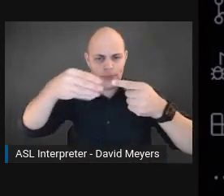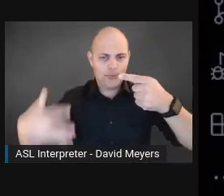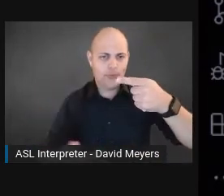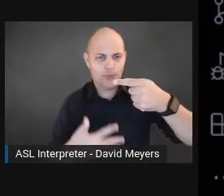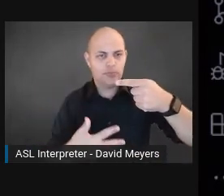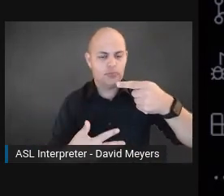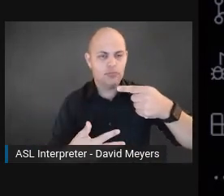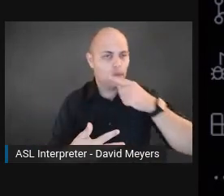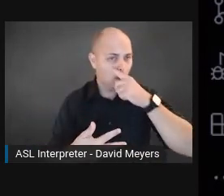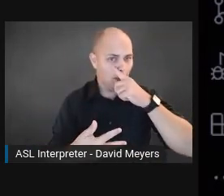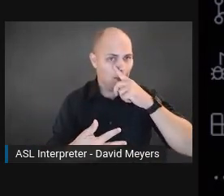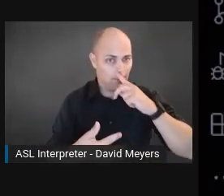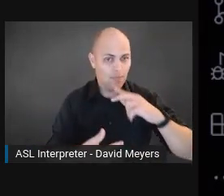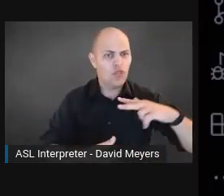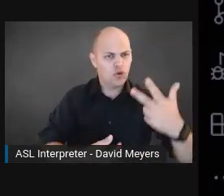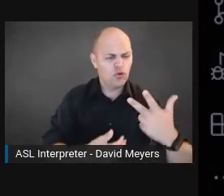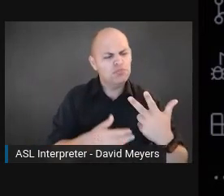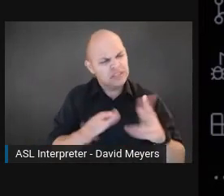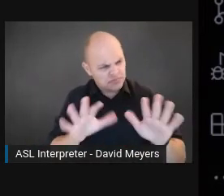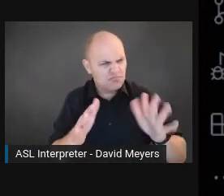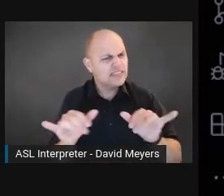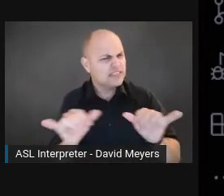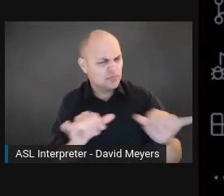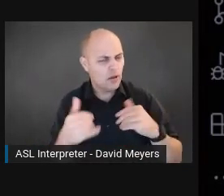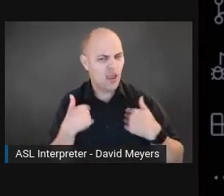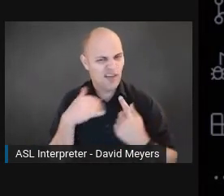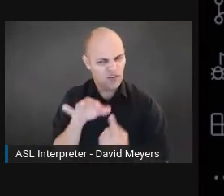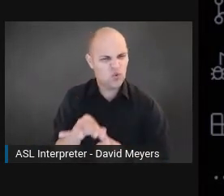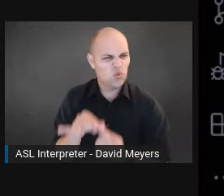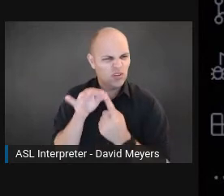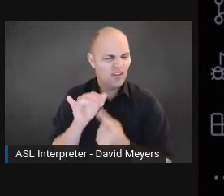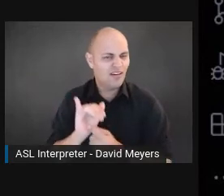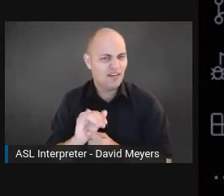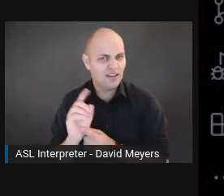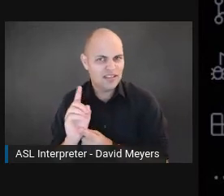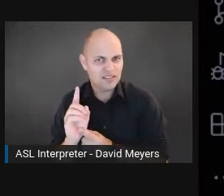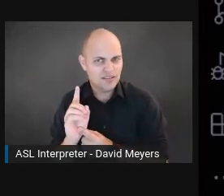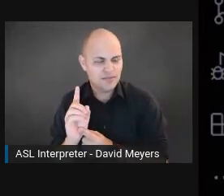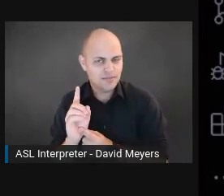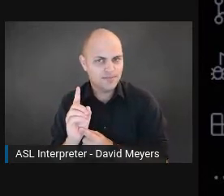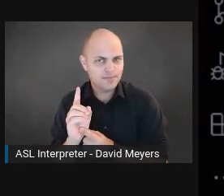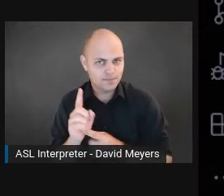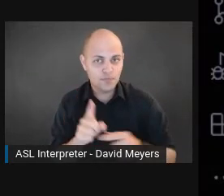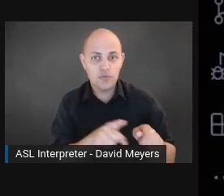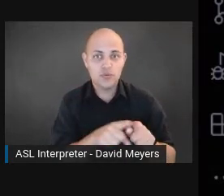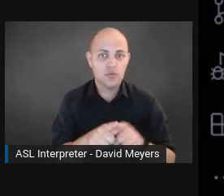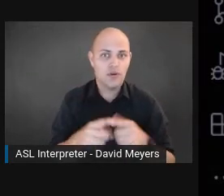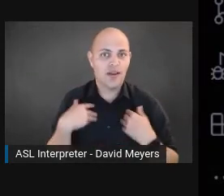Just has another unique id here and a unique id here.